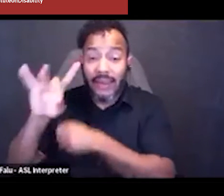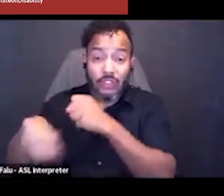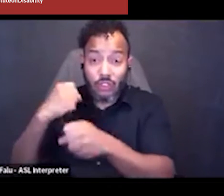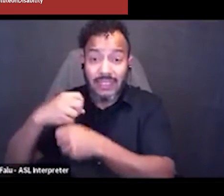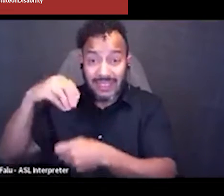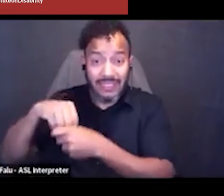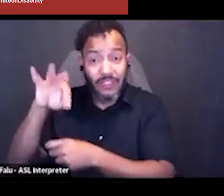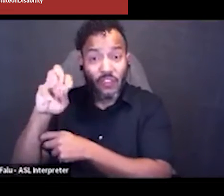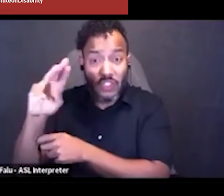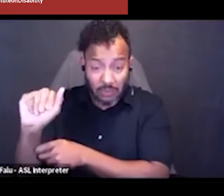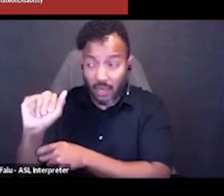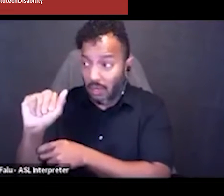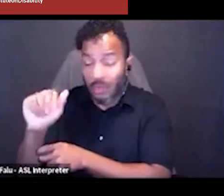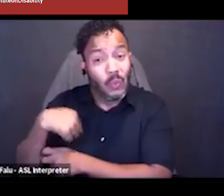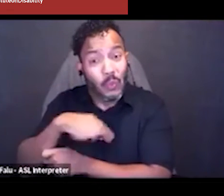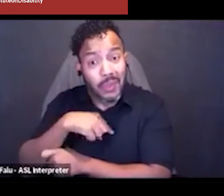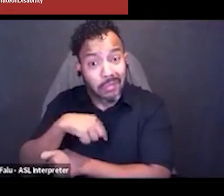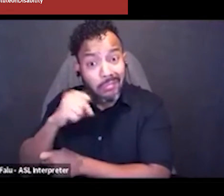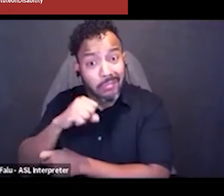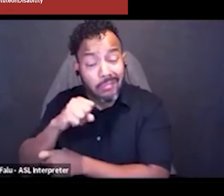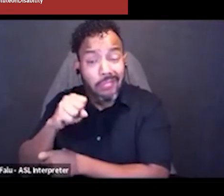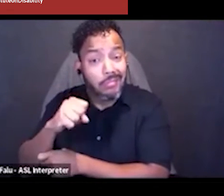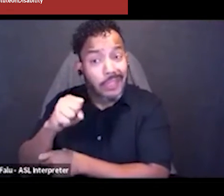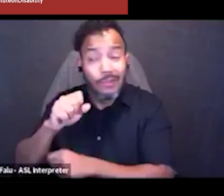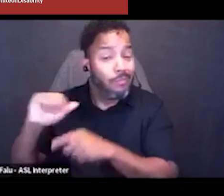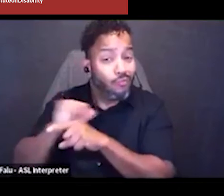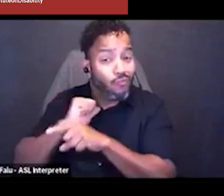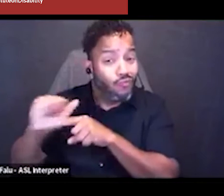We planned for a variety of scenarios.